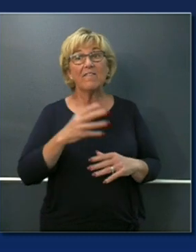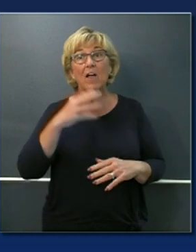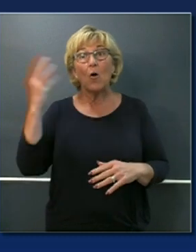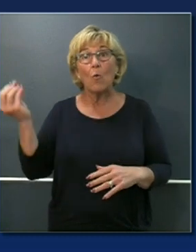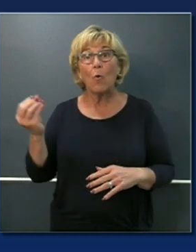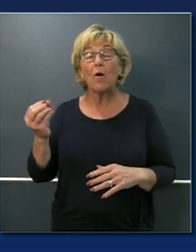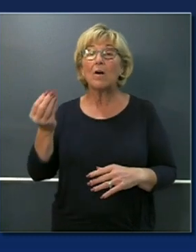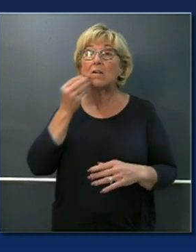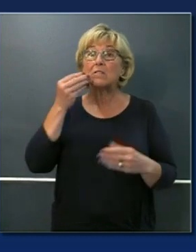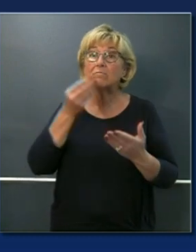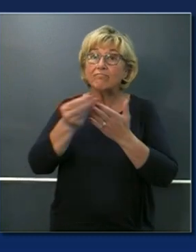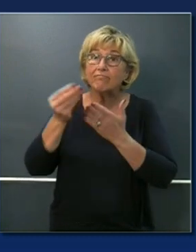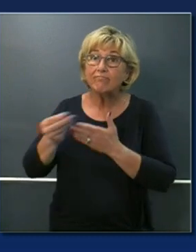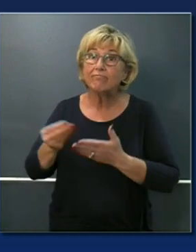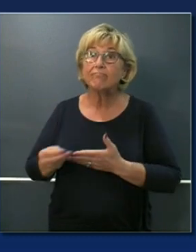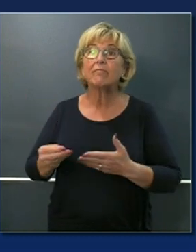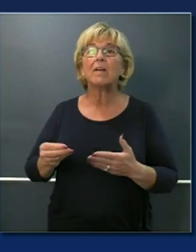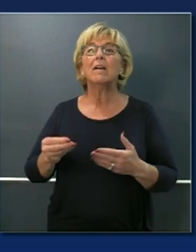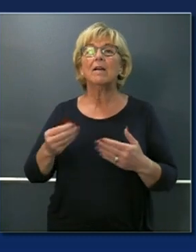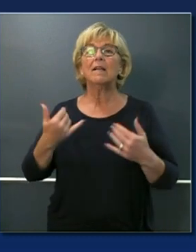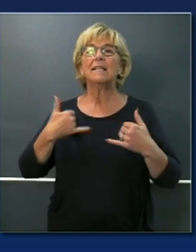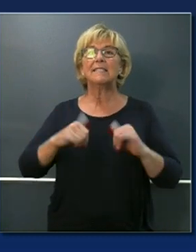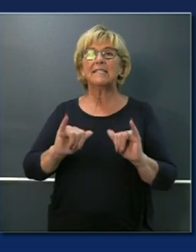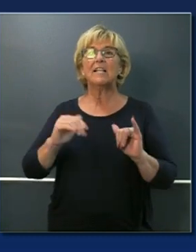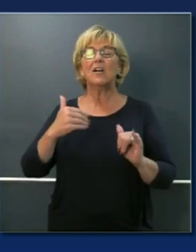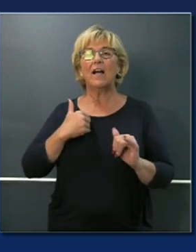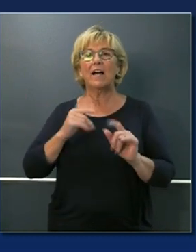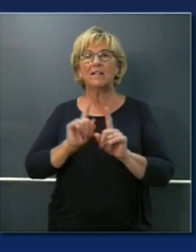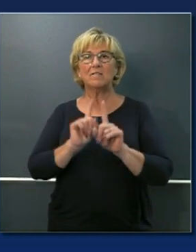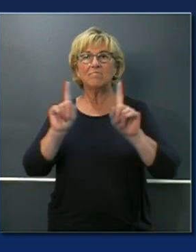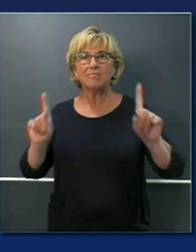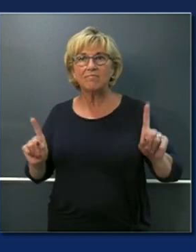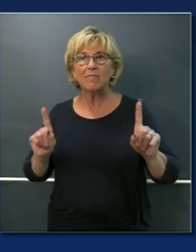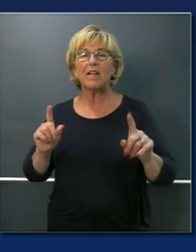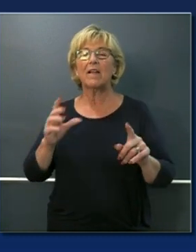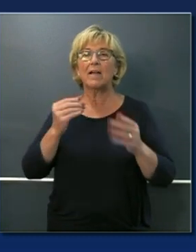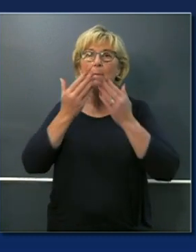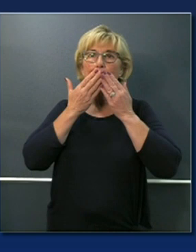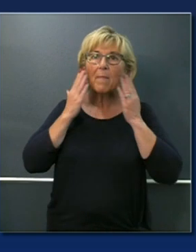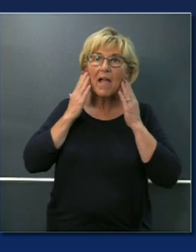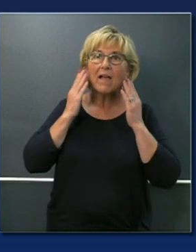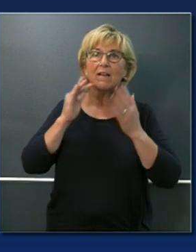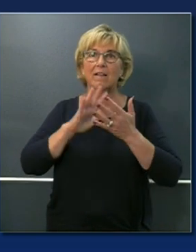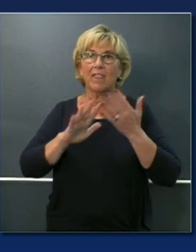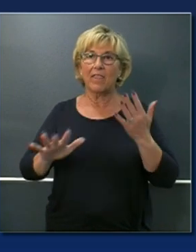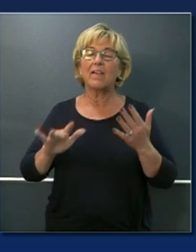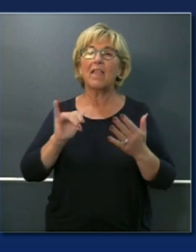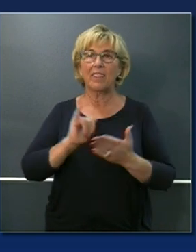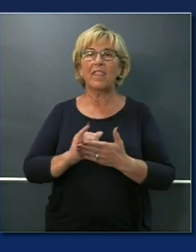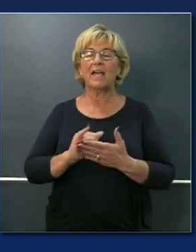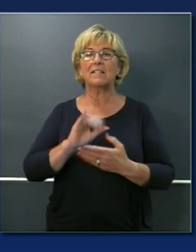WORK. THAT IS WHY WE WANT TO GIVE YOU THIS OPPORTUNITY TO UNDERSTAND OUR PLANNING AT THIS TIME. THE FIRST THING I WANT TO TELL YOU IS THAT IF YOU WANT TO BE A